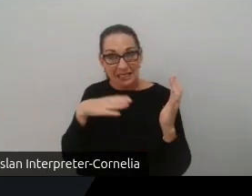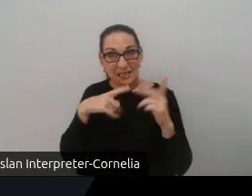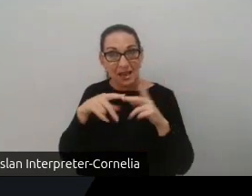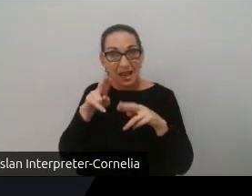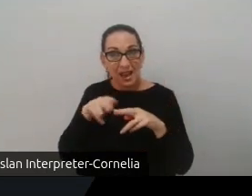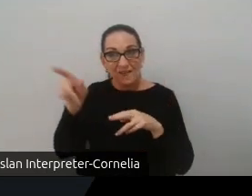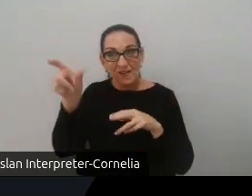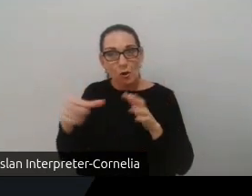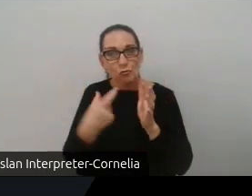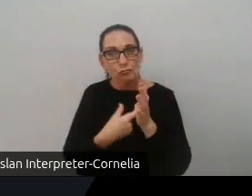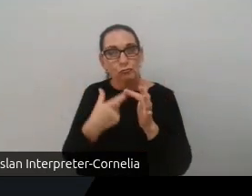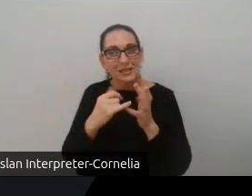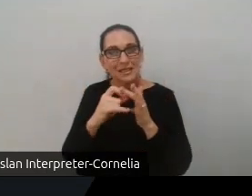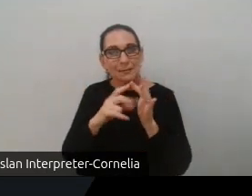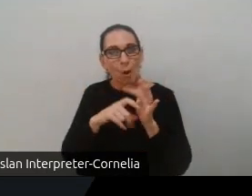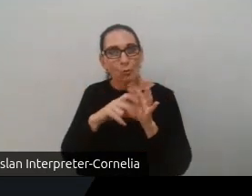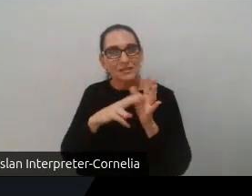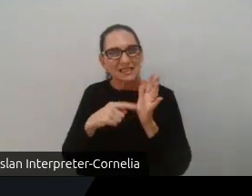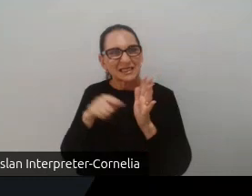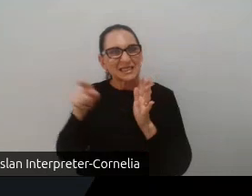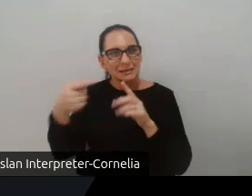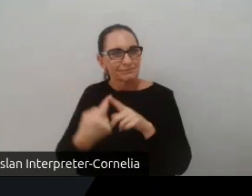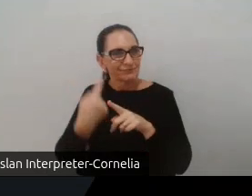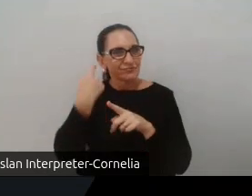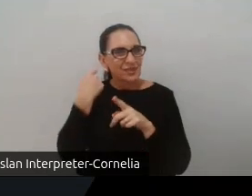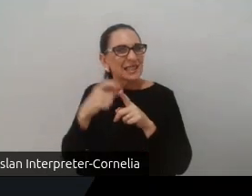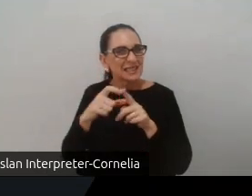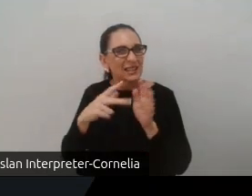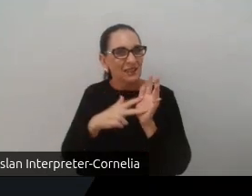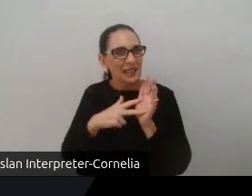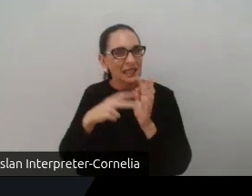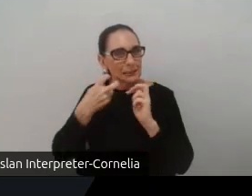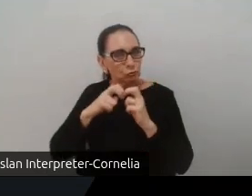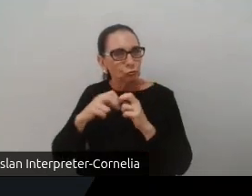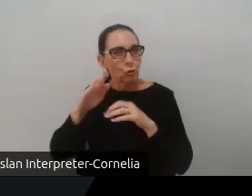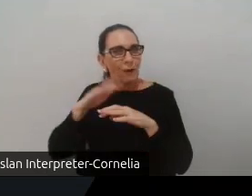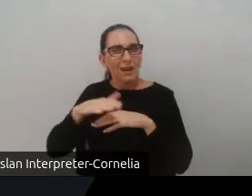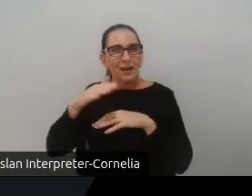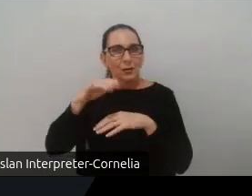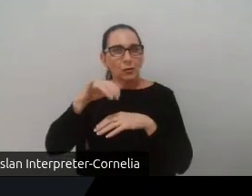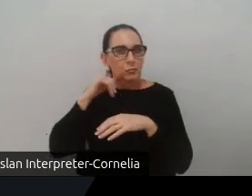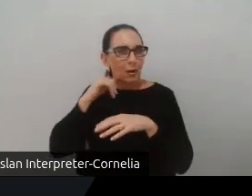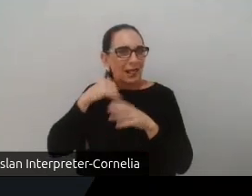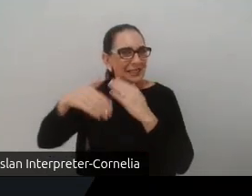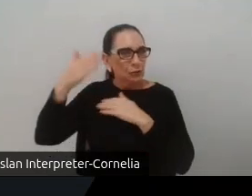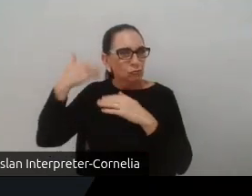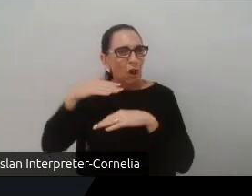previous DV dealings um and criminal history in relation to domestic and family violence.